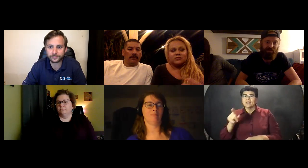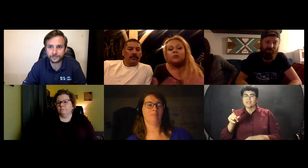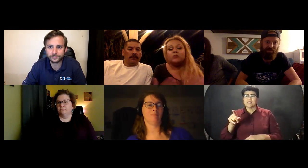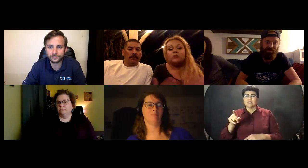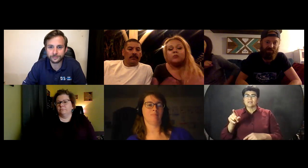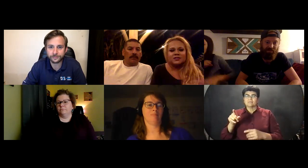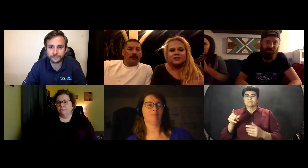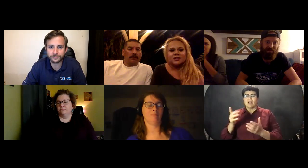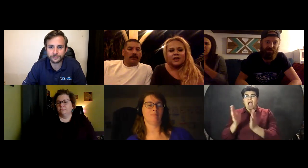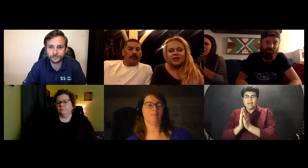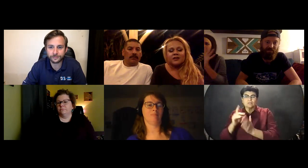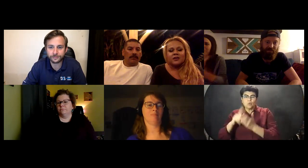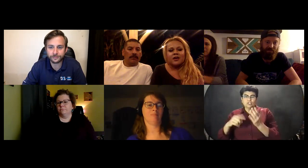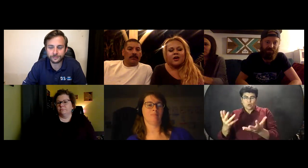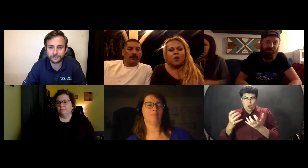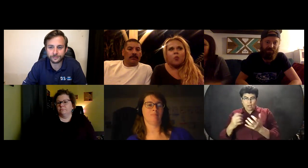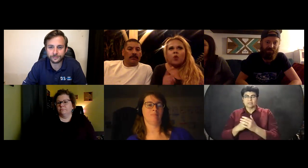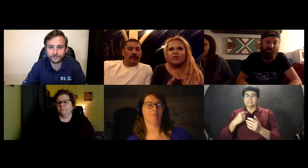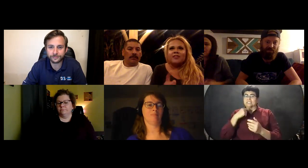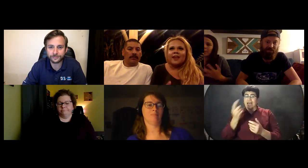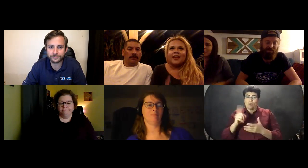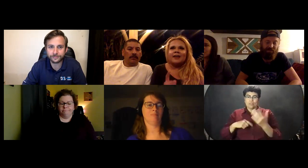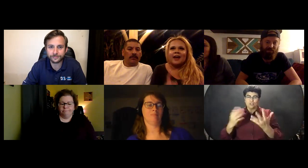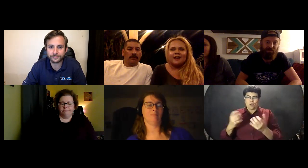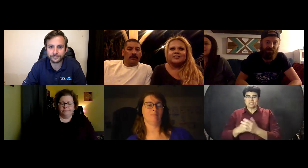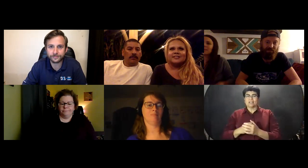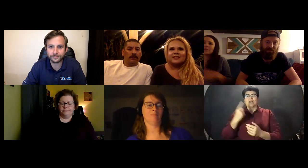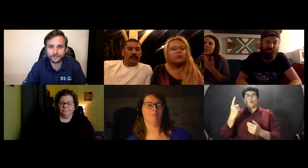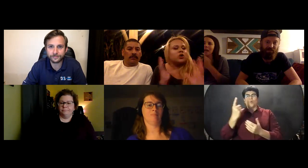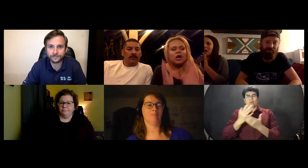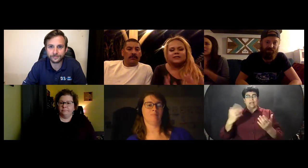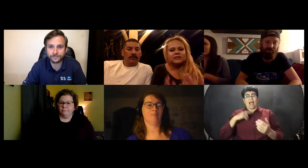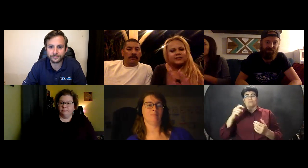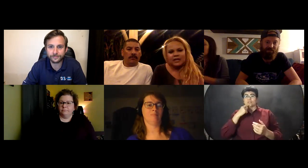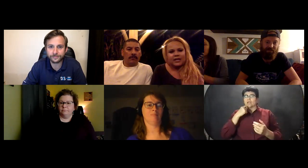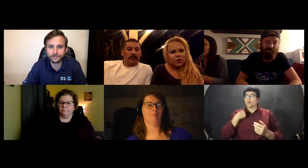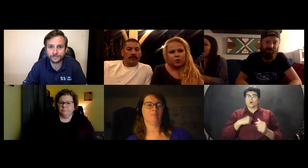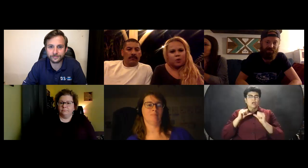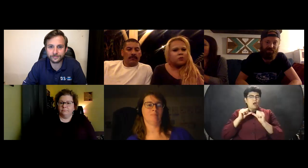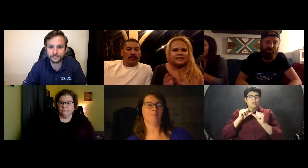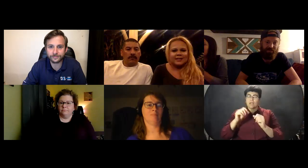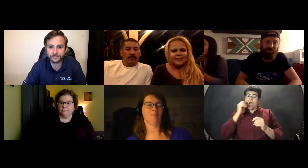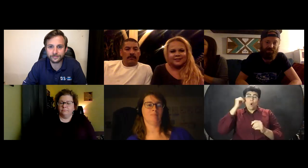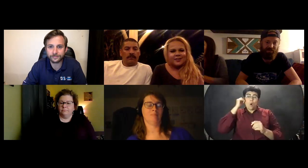say what she wants and one thing that i have to say so we're constantly signing